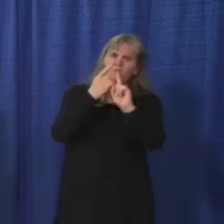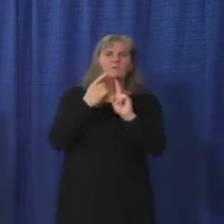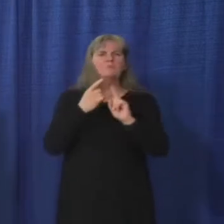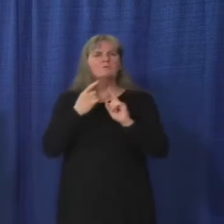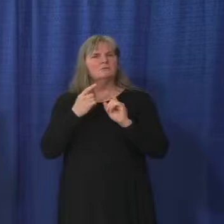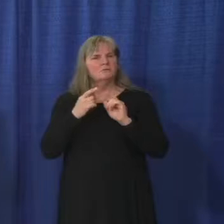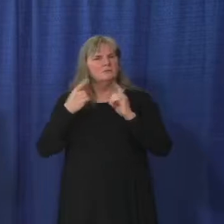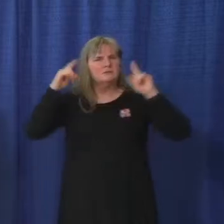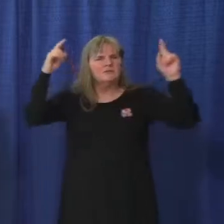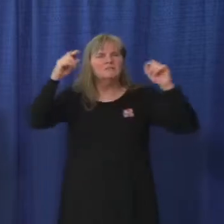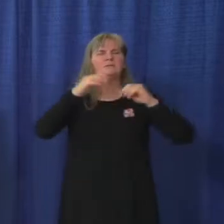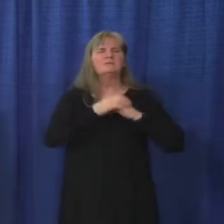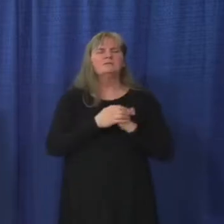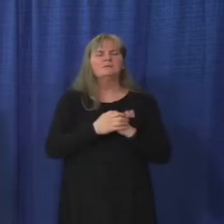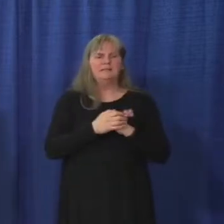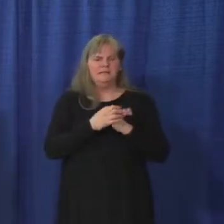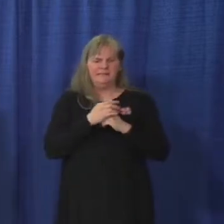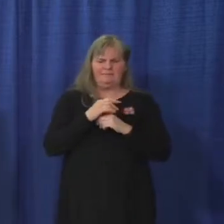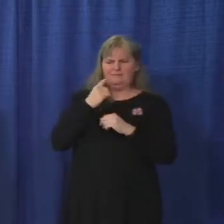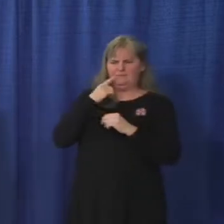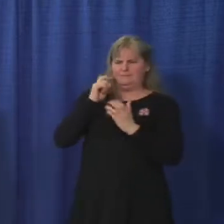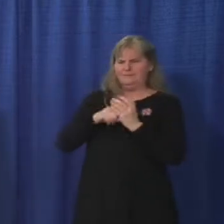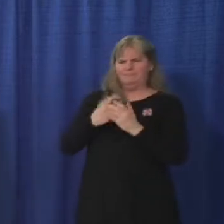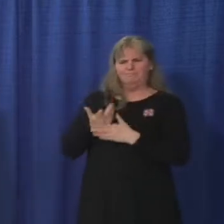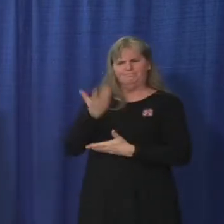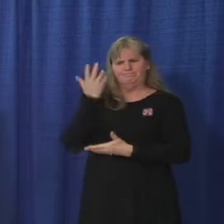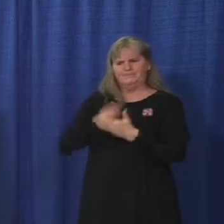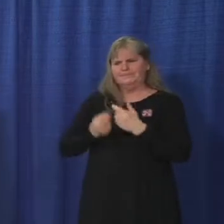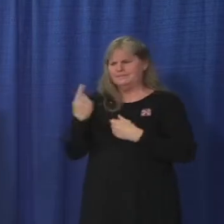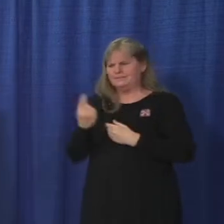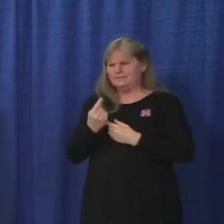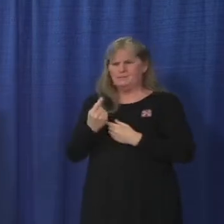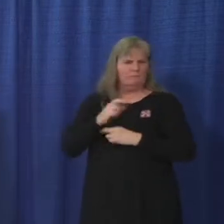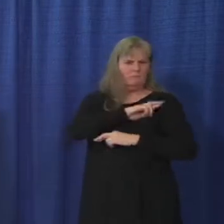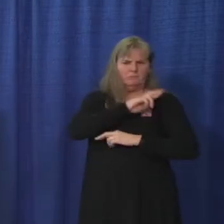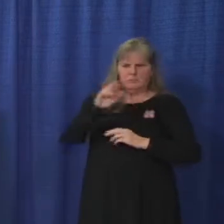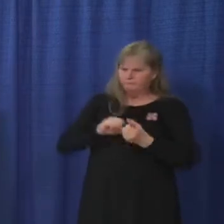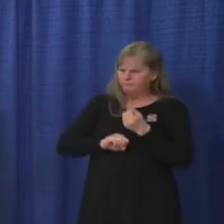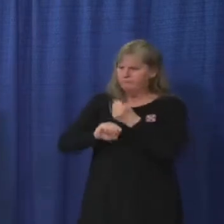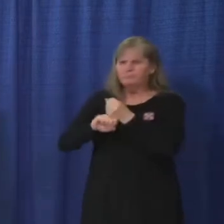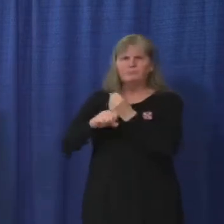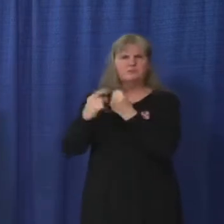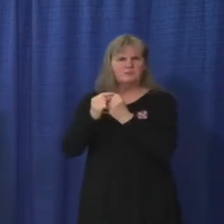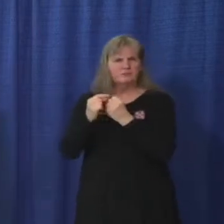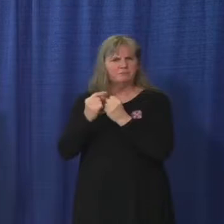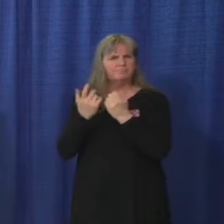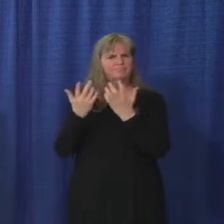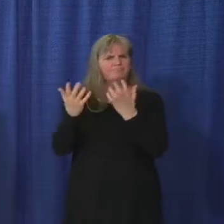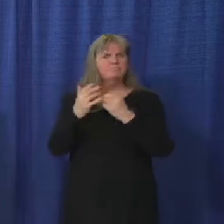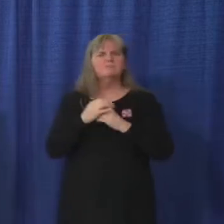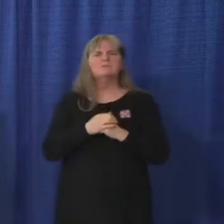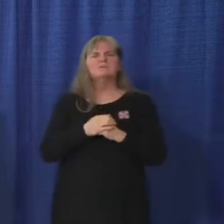will move swiftly to address them to maximize recovery. Moving forward we are working to ensure that the Yukon's economy